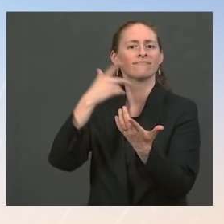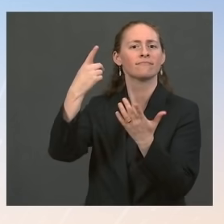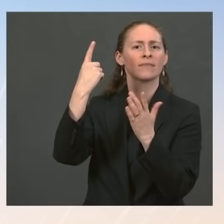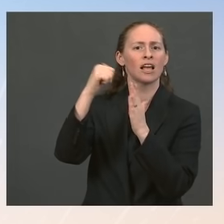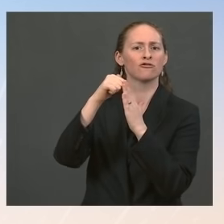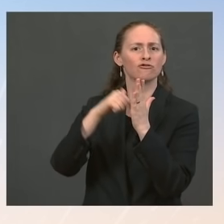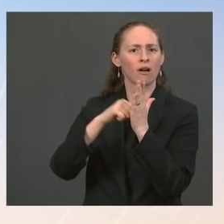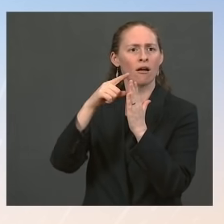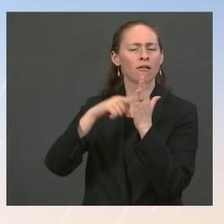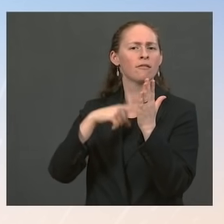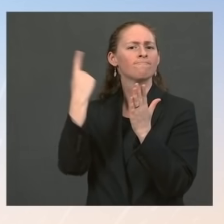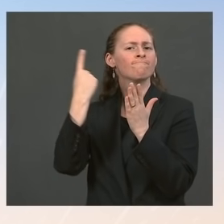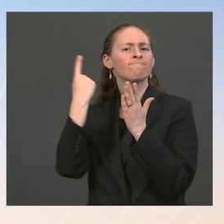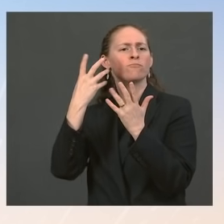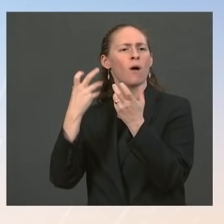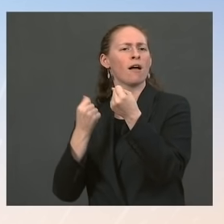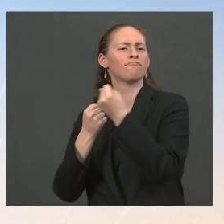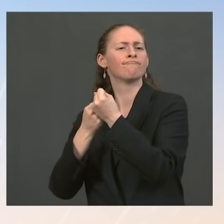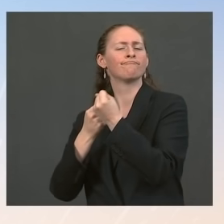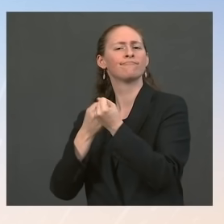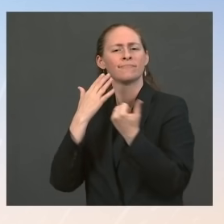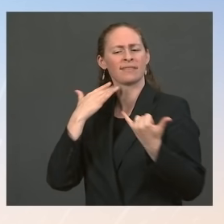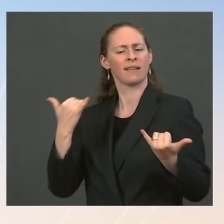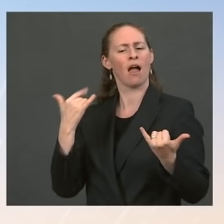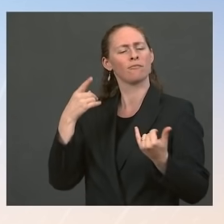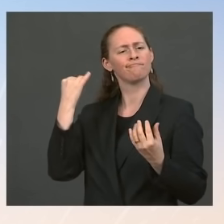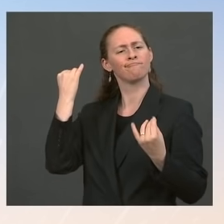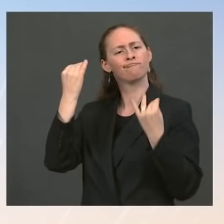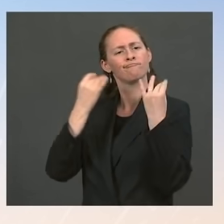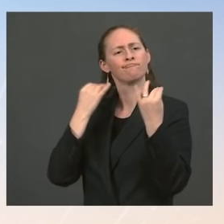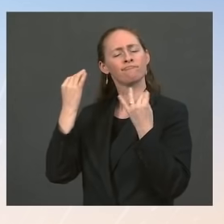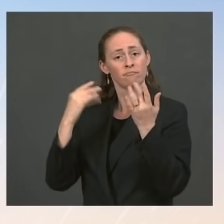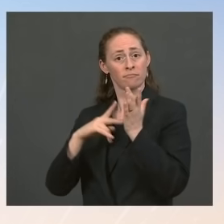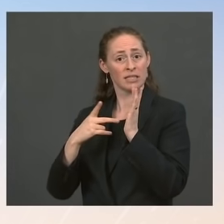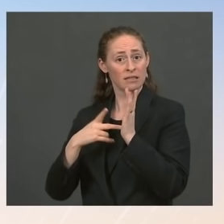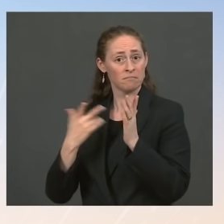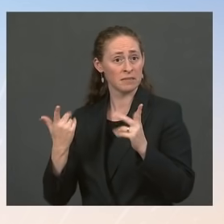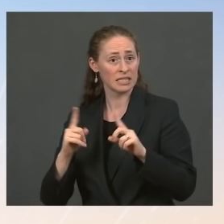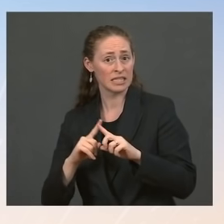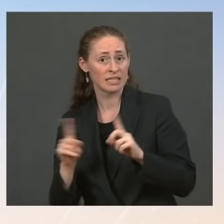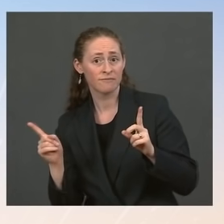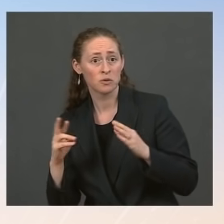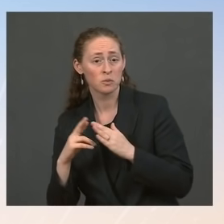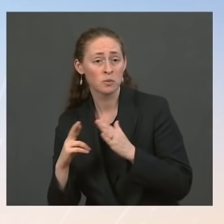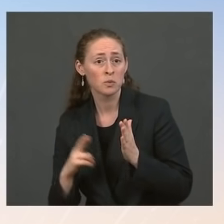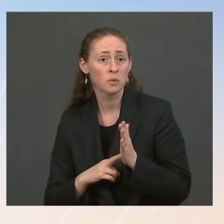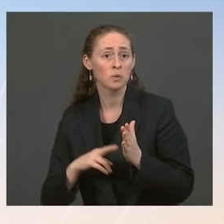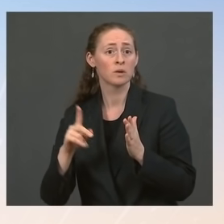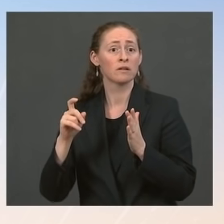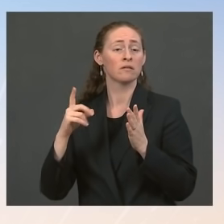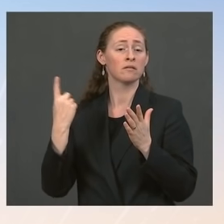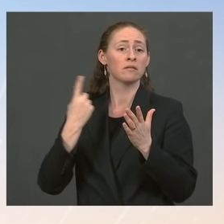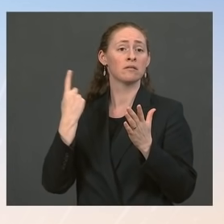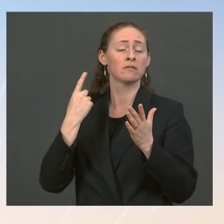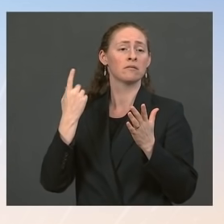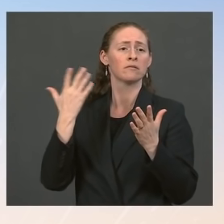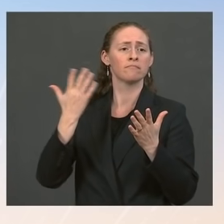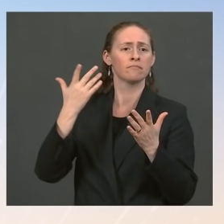are the roles changing in terms of who's leading things right now; what the role between the Speaker, the Leader, and the President are? Am I reading too much into that?